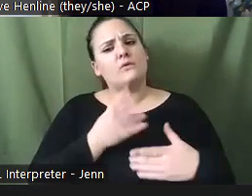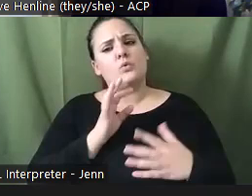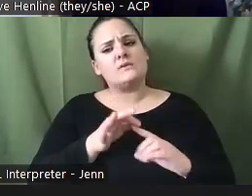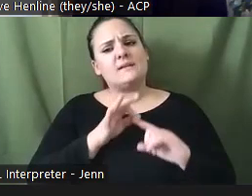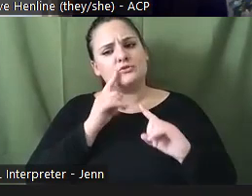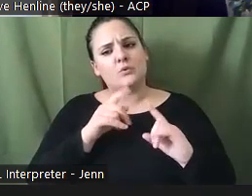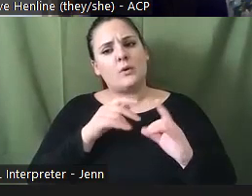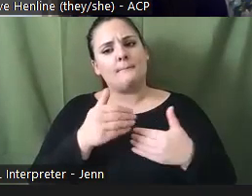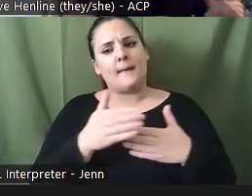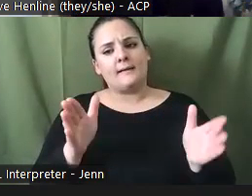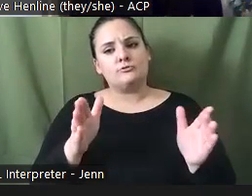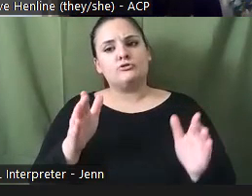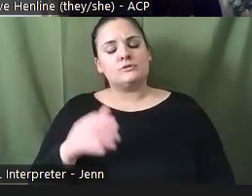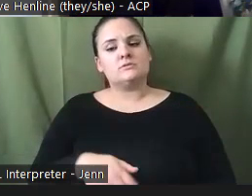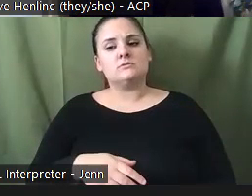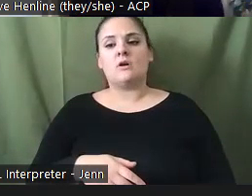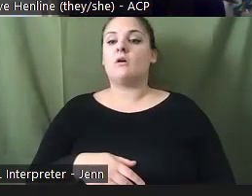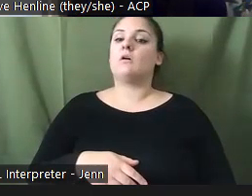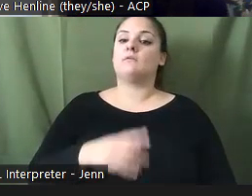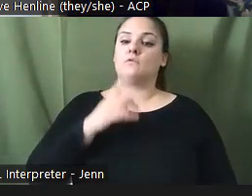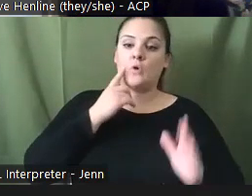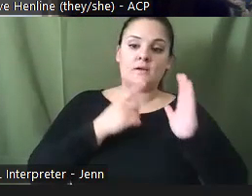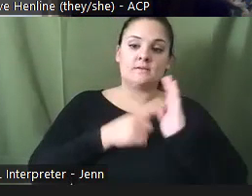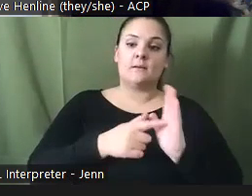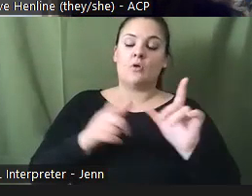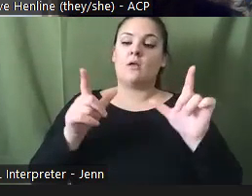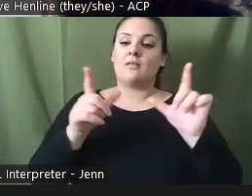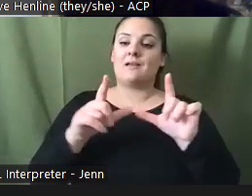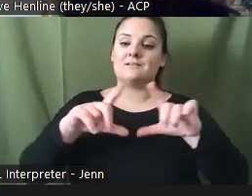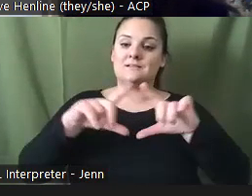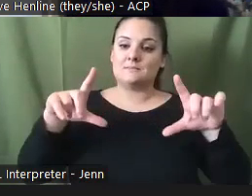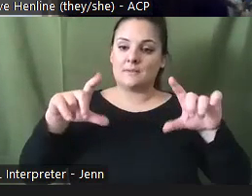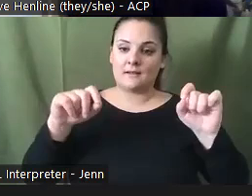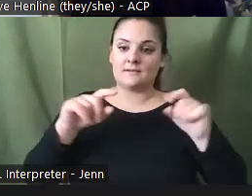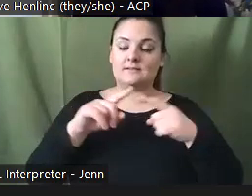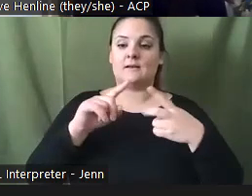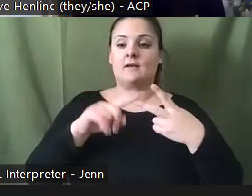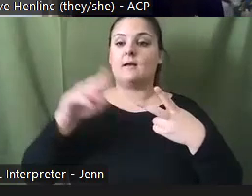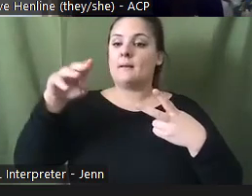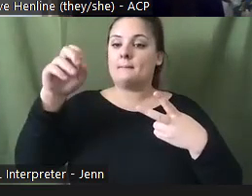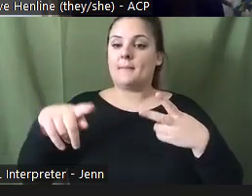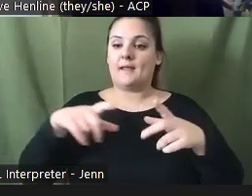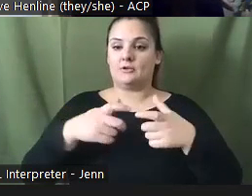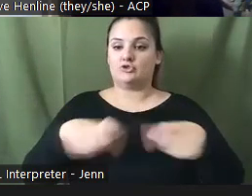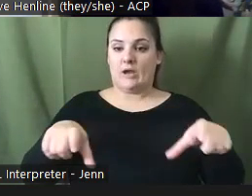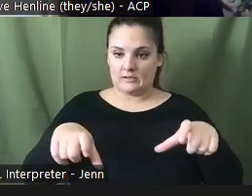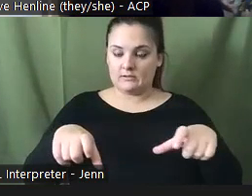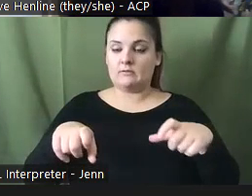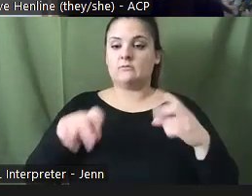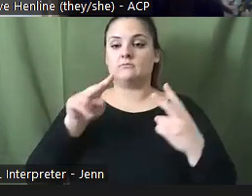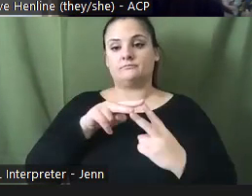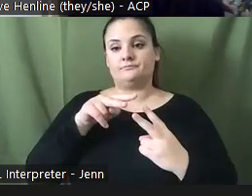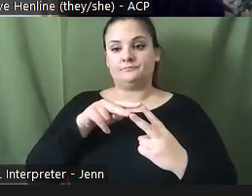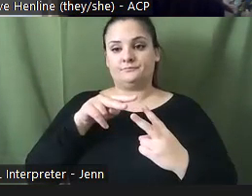We do forward license plates and bank checks. We also know that packages are a pretty big part